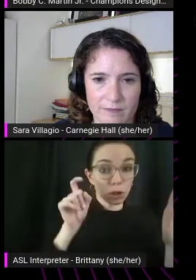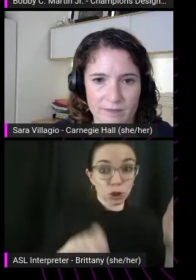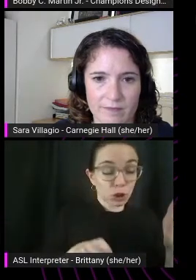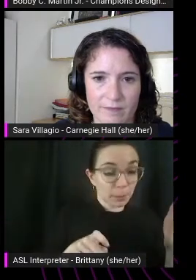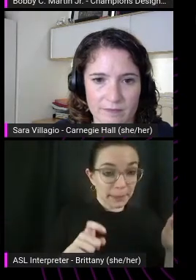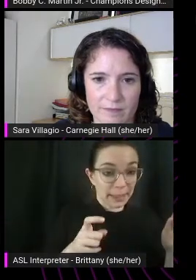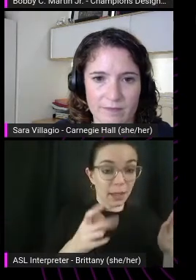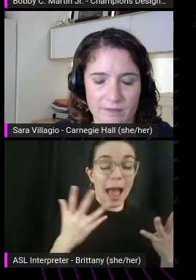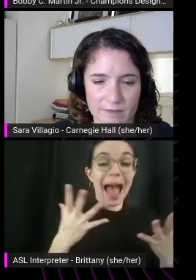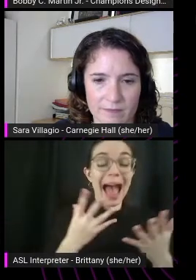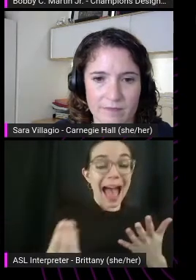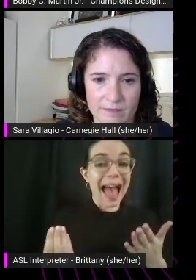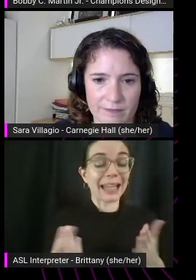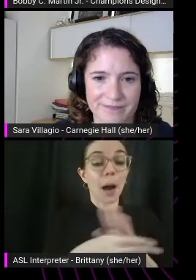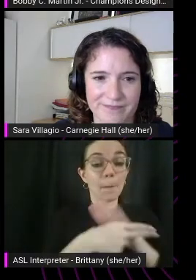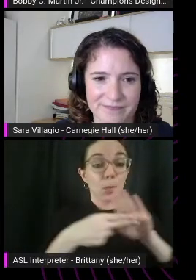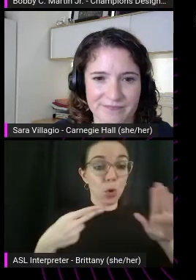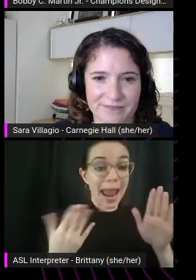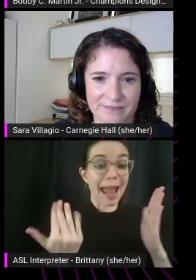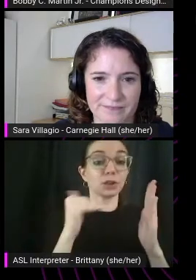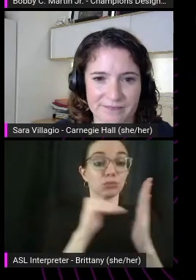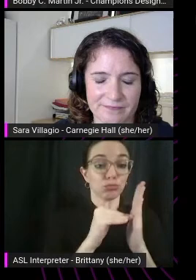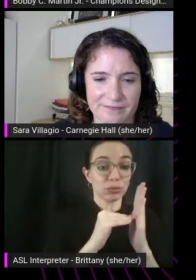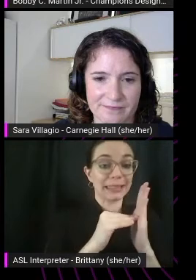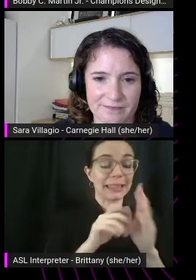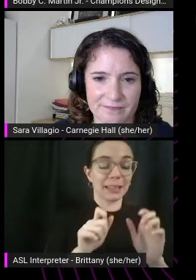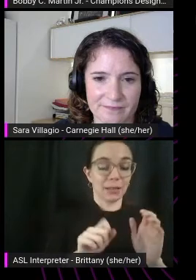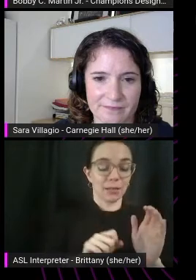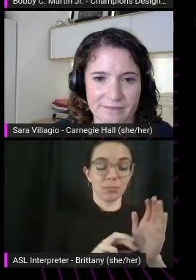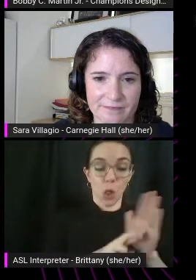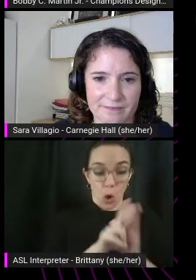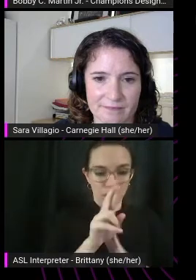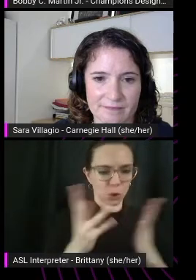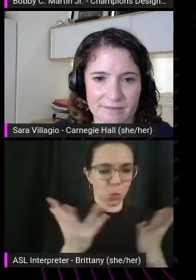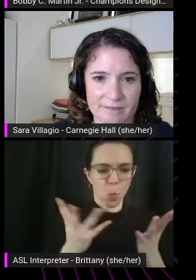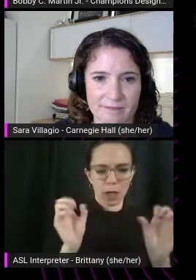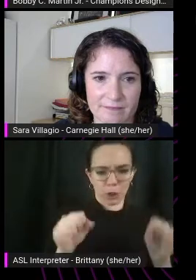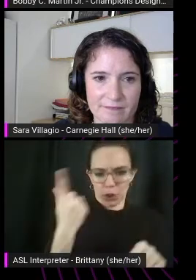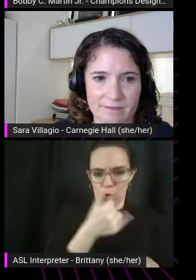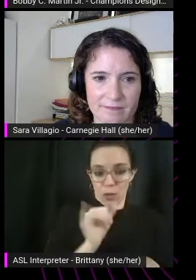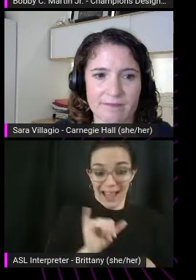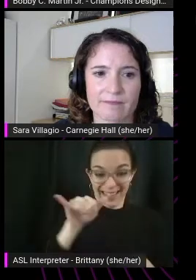what it could be during this time? And at the time, we didn't know that,